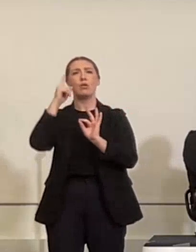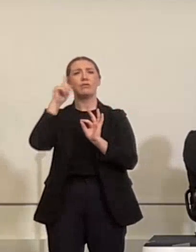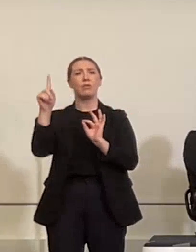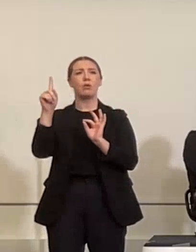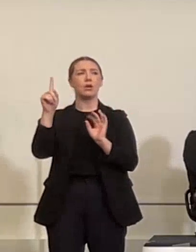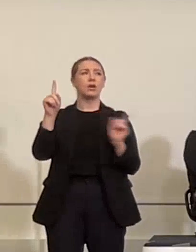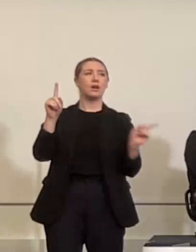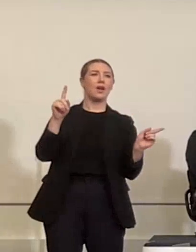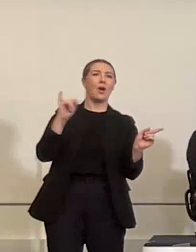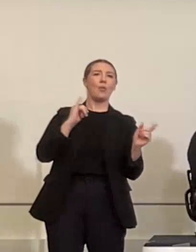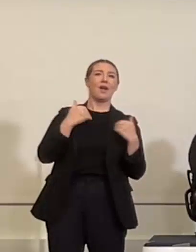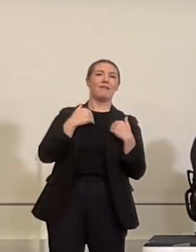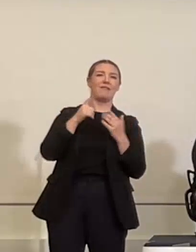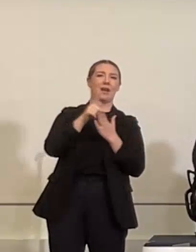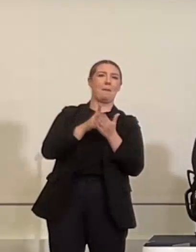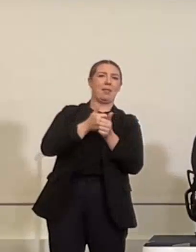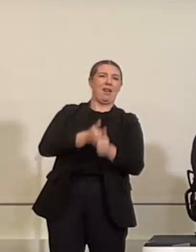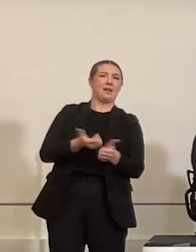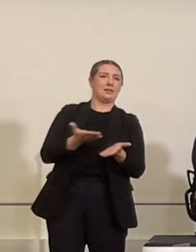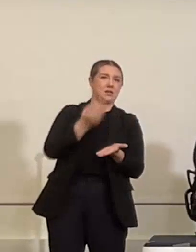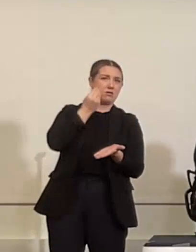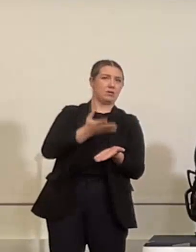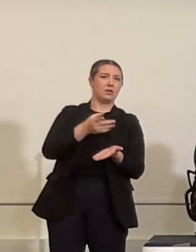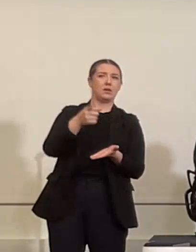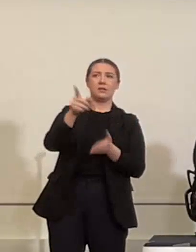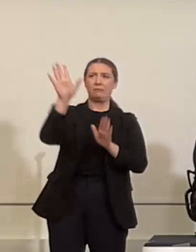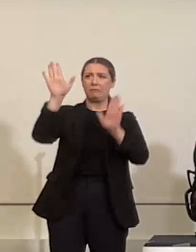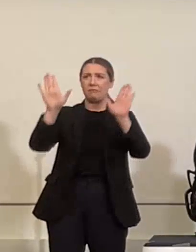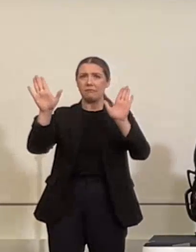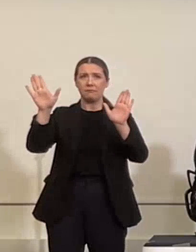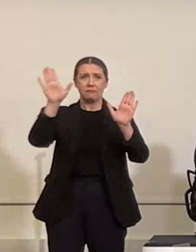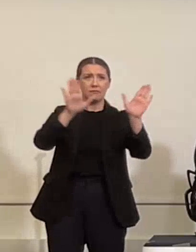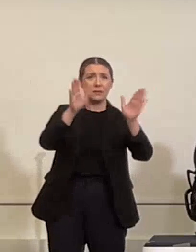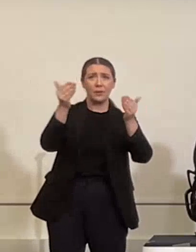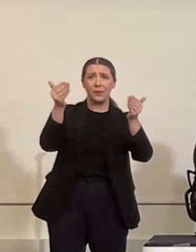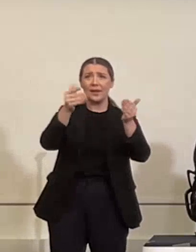Yeah. We have a compliant building. Yeah. Means any. Go ahead, go ahead, go ahead.